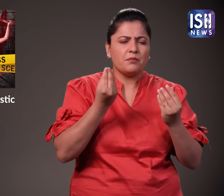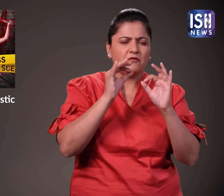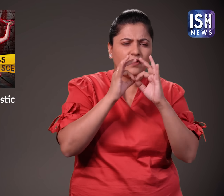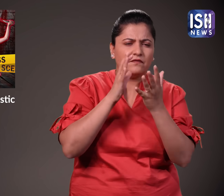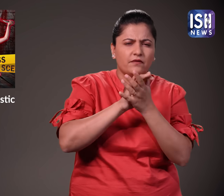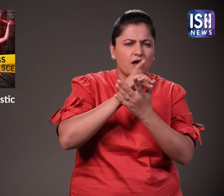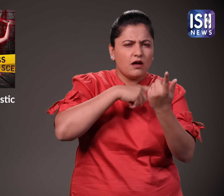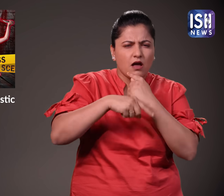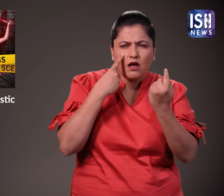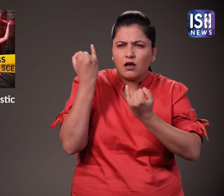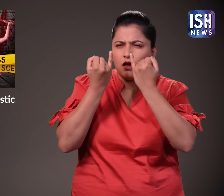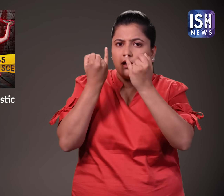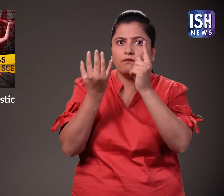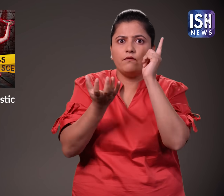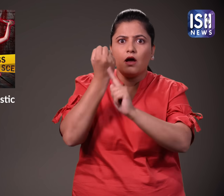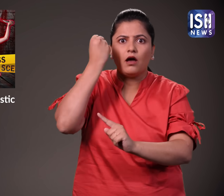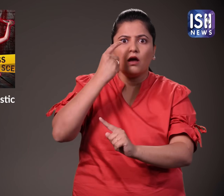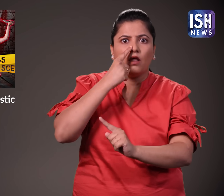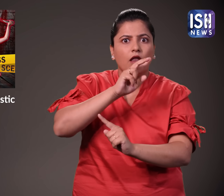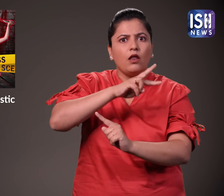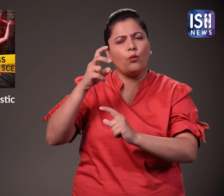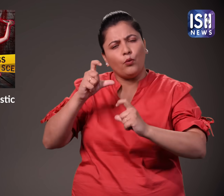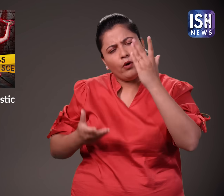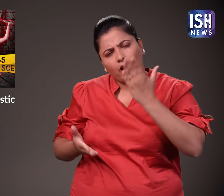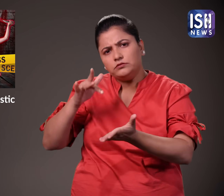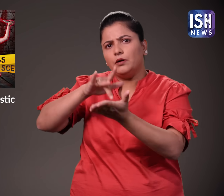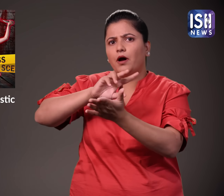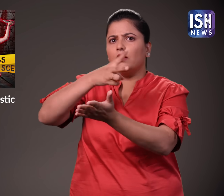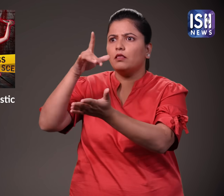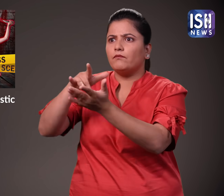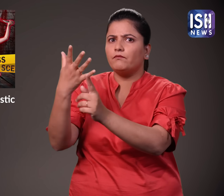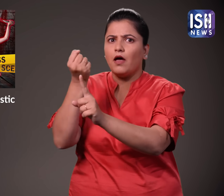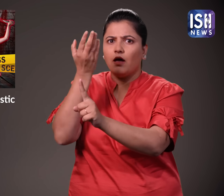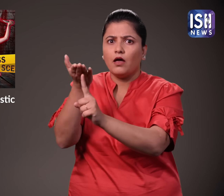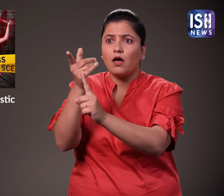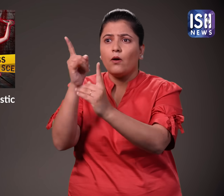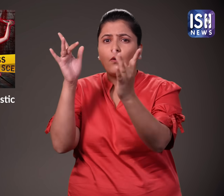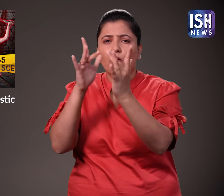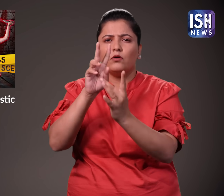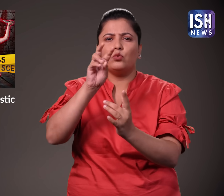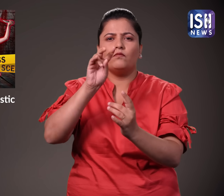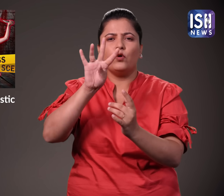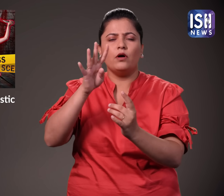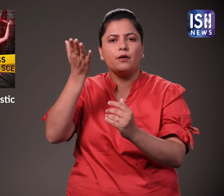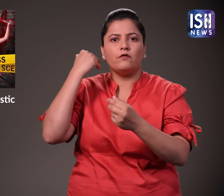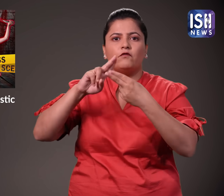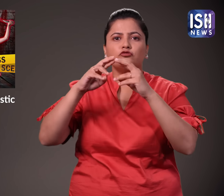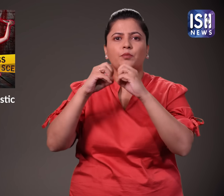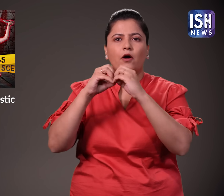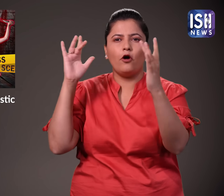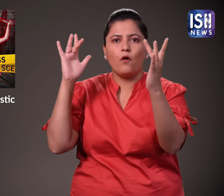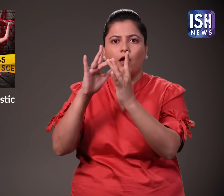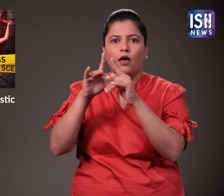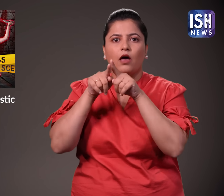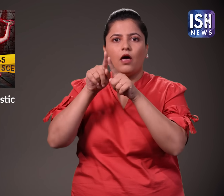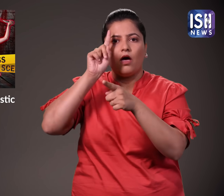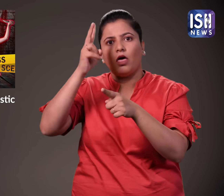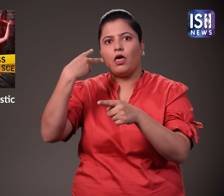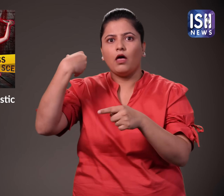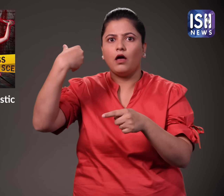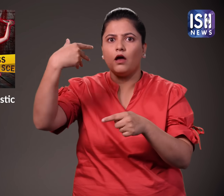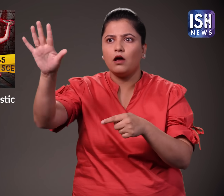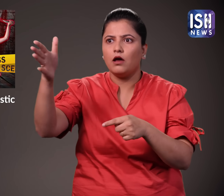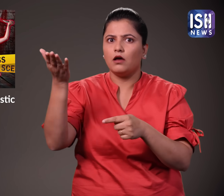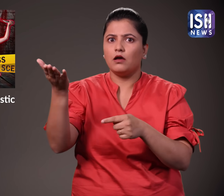With the help of family and friends, they located her in Kolkata living with a man she had met on Facebook in 2024.